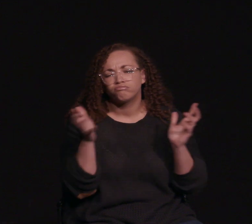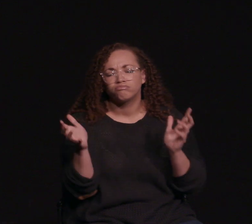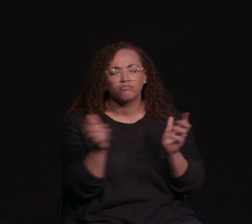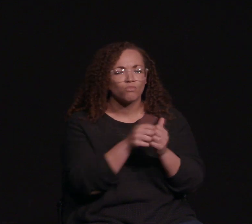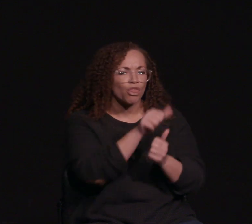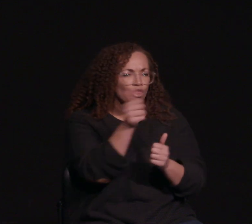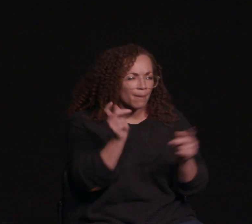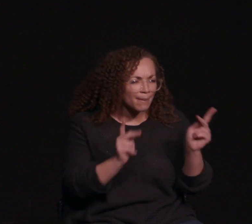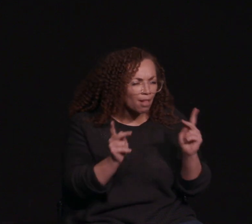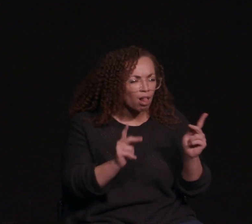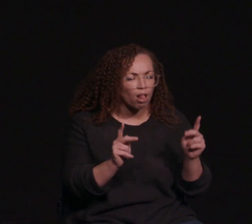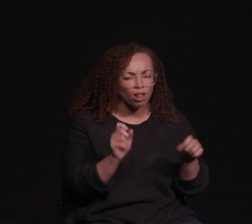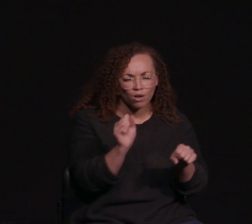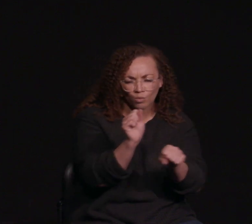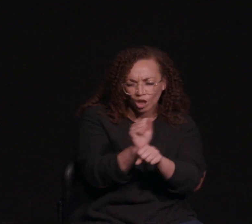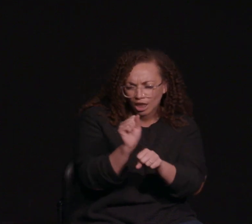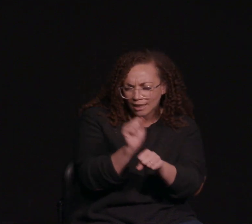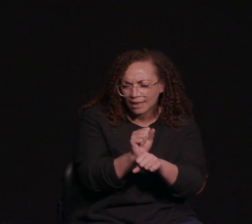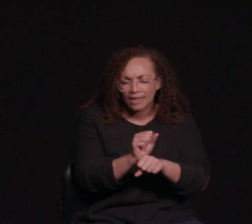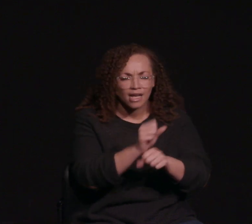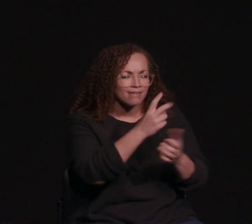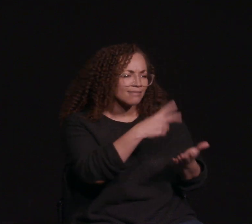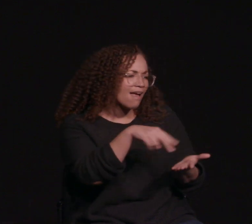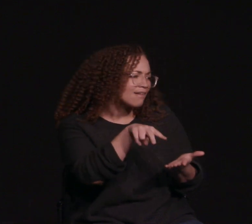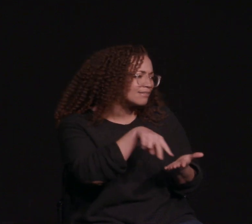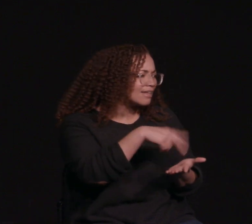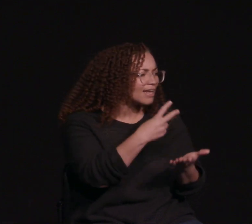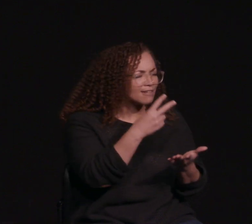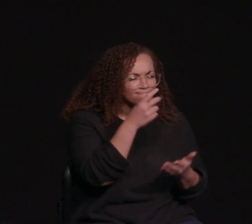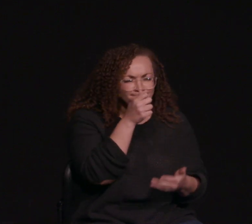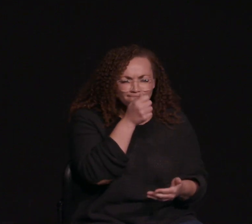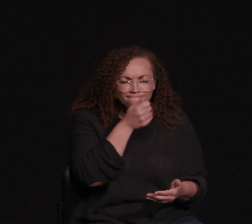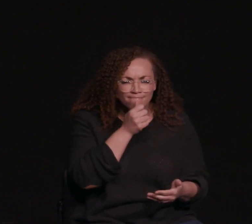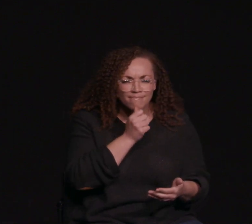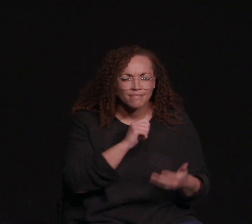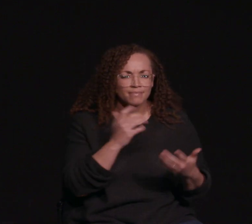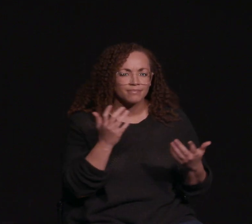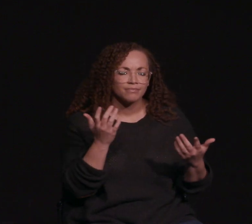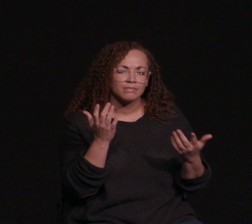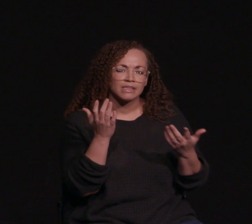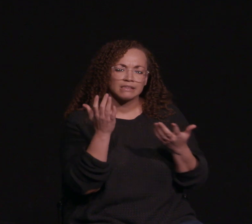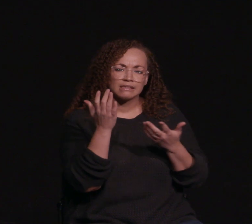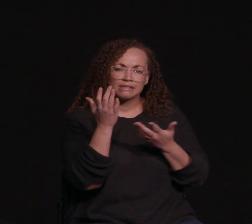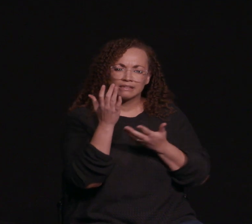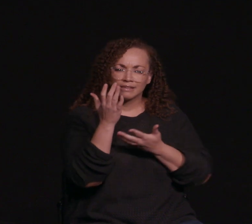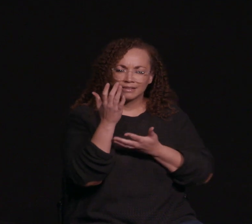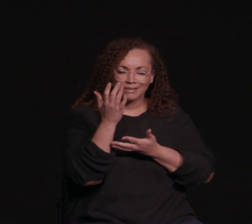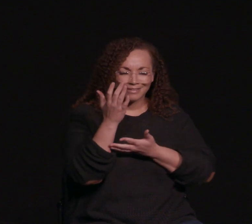working, dancing, suffering, some irreducible convergence of